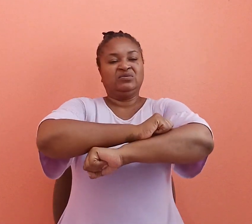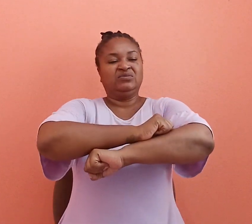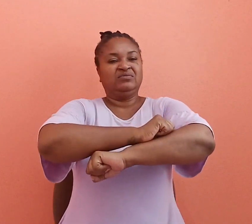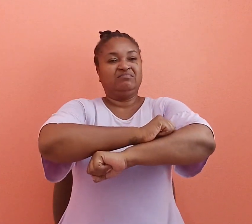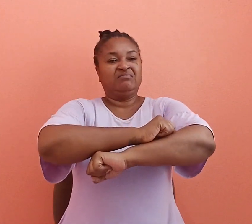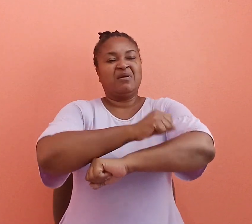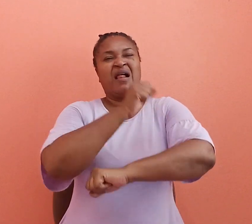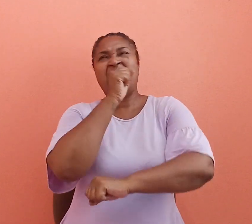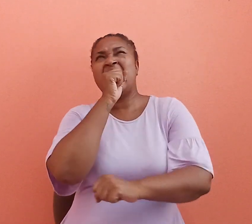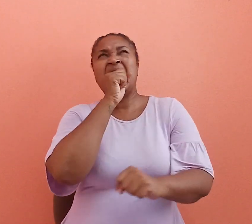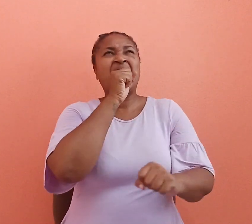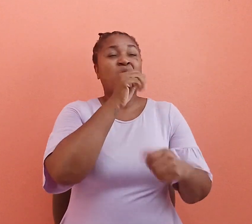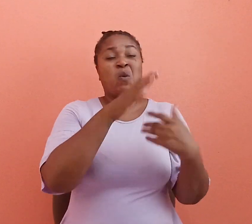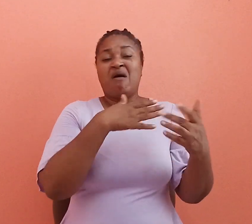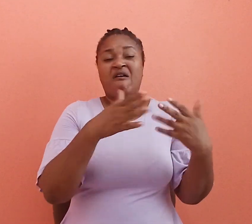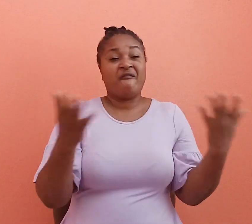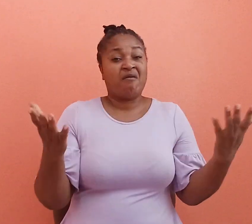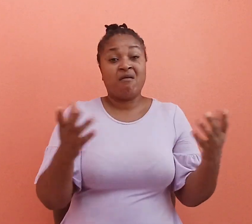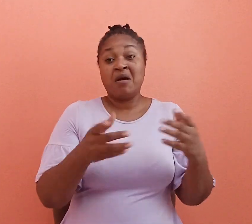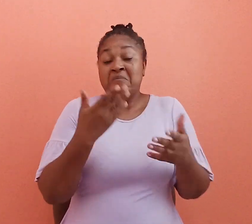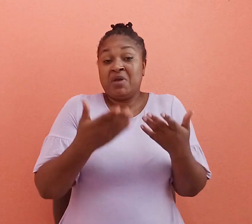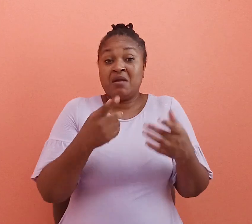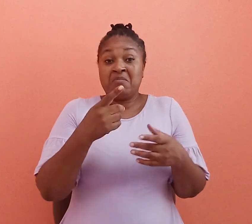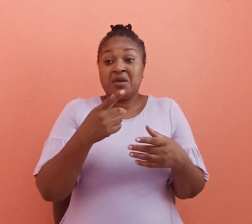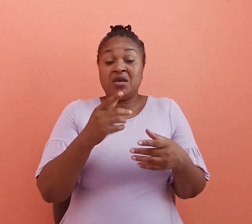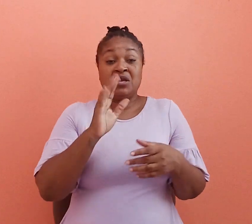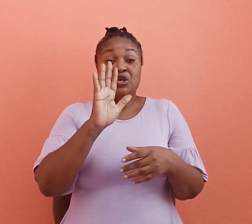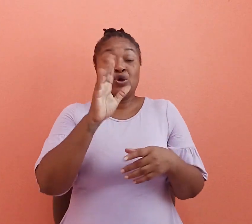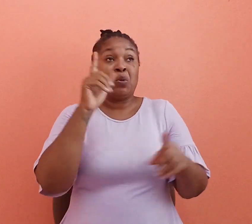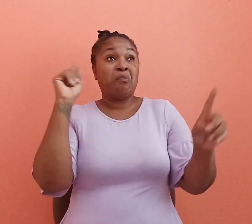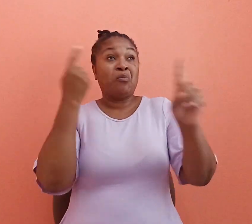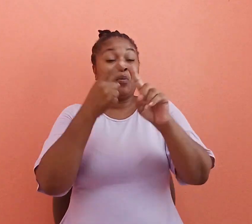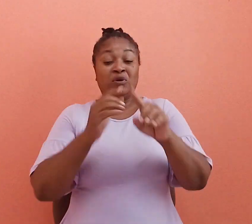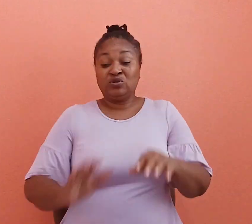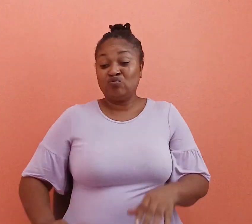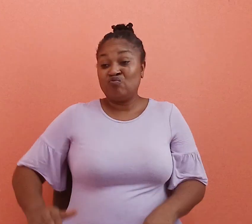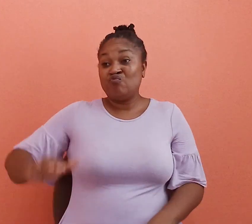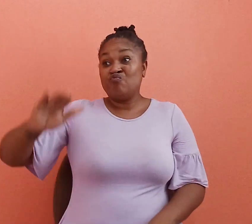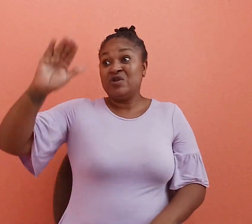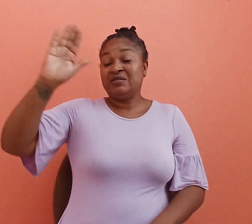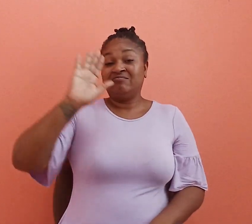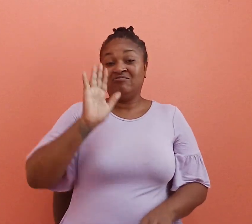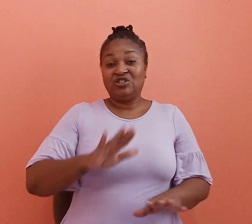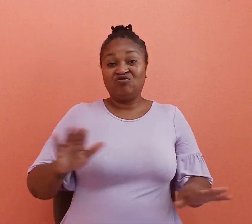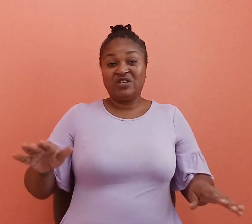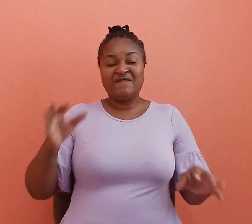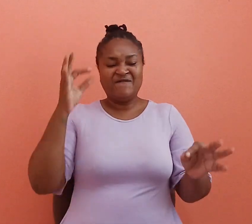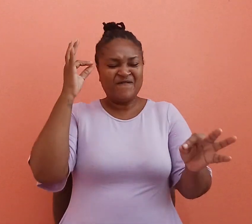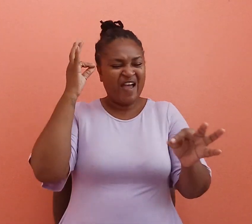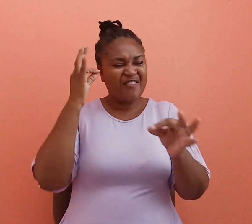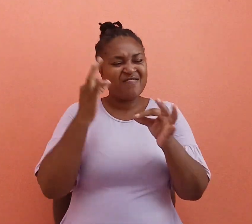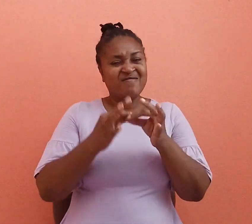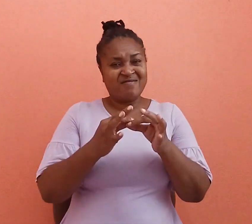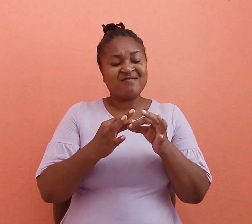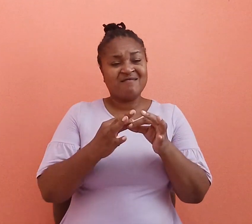It may be raising your children in faith,